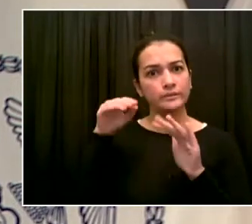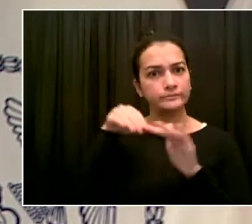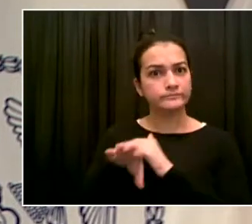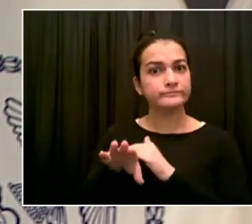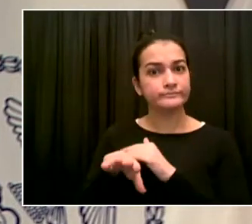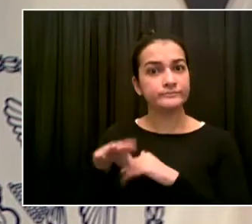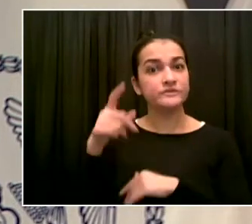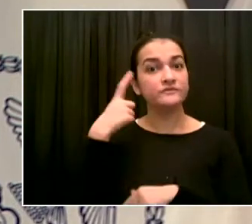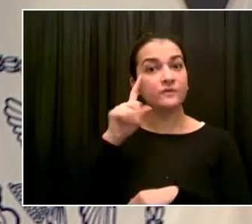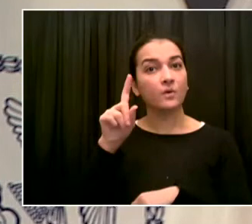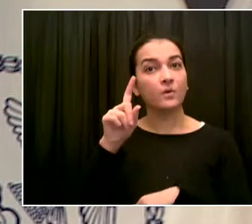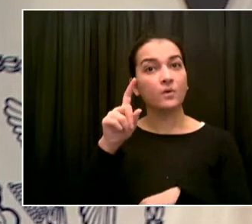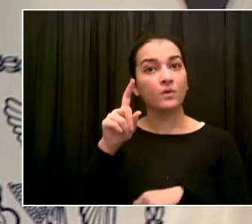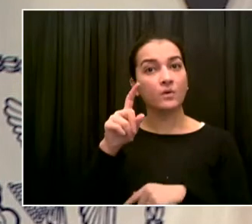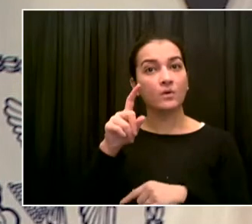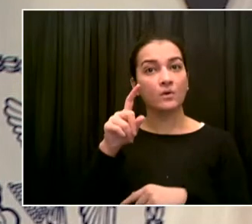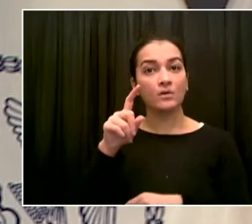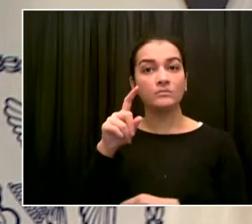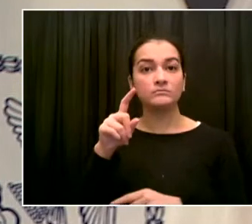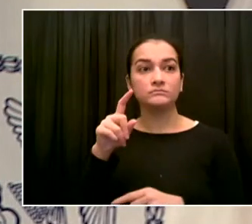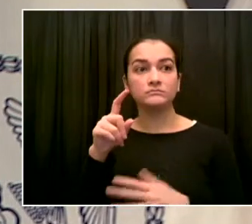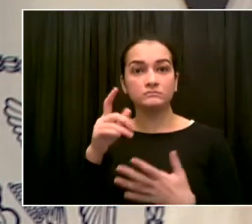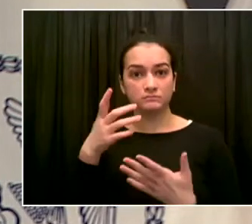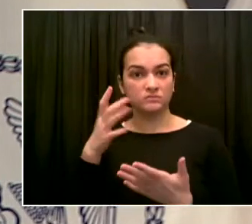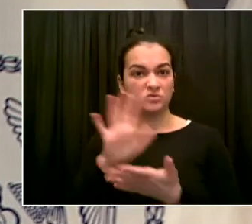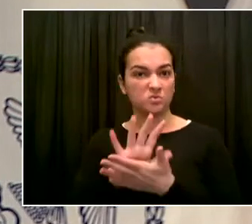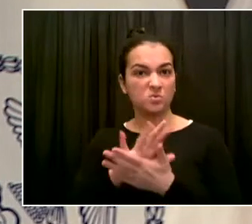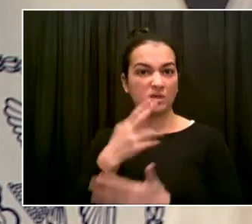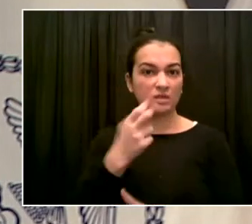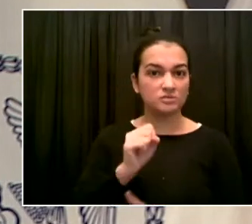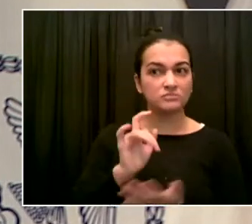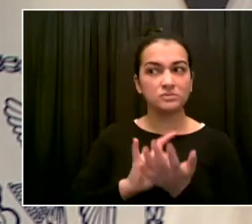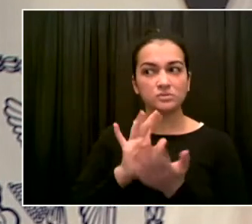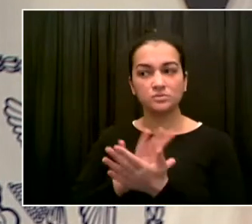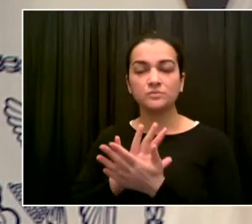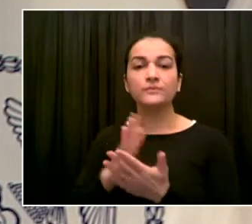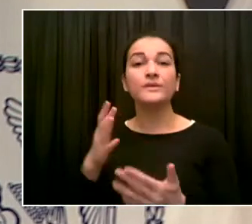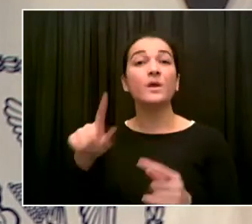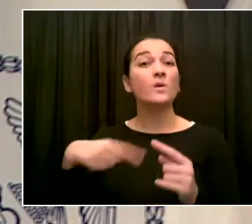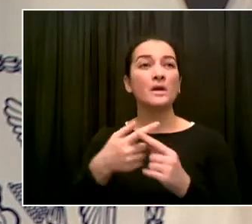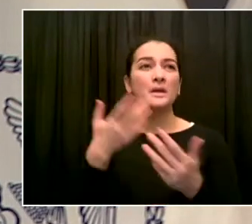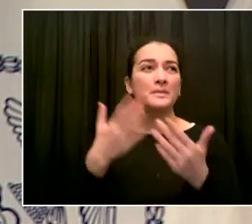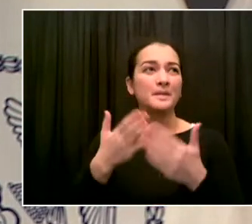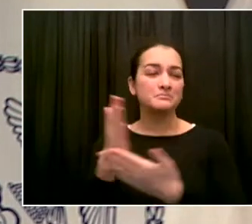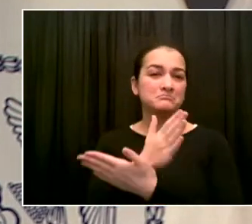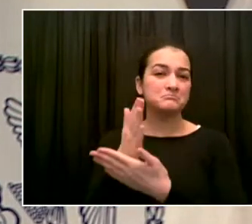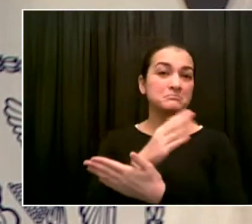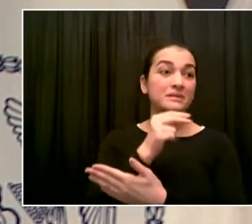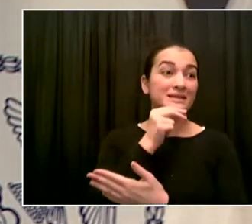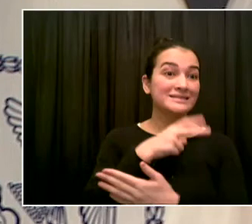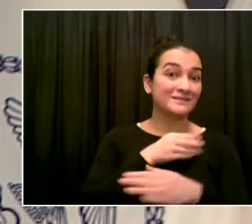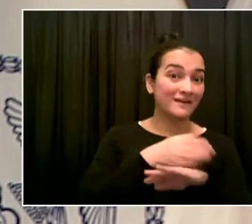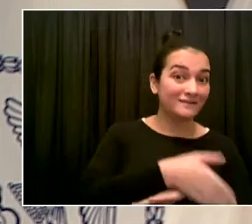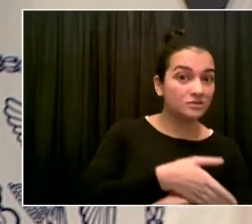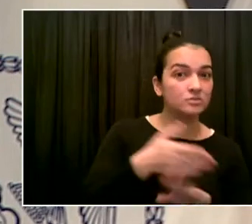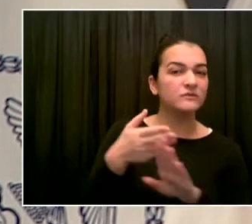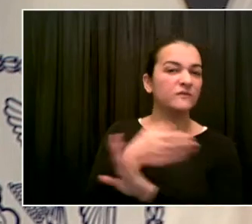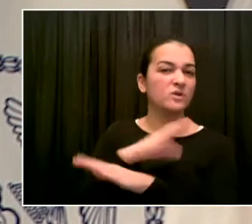MCOMITTED O T DOING. AFTER THANKSGIVING, BEFORE